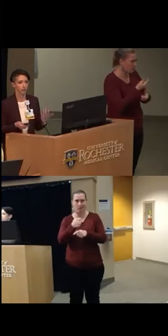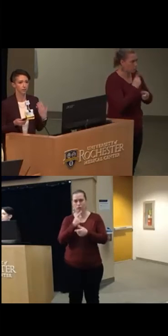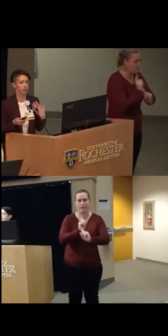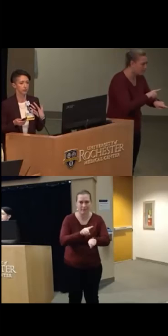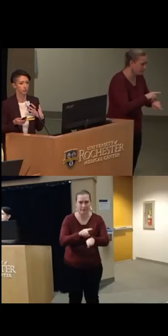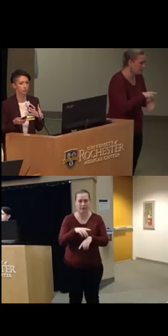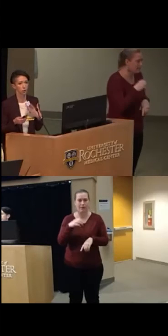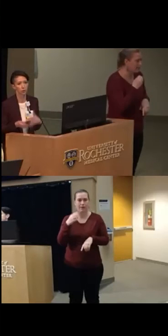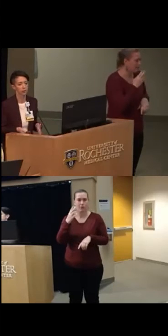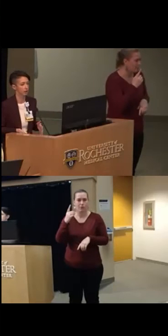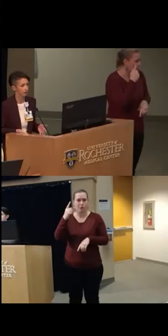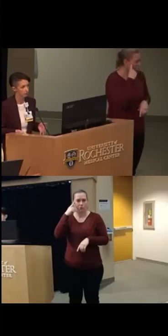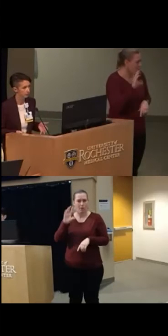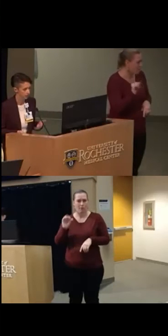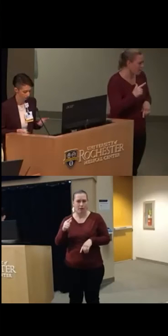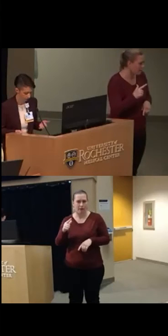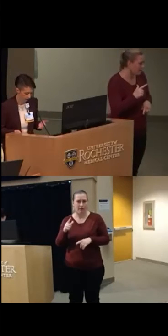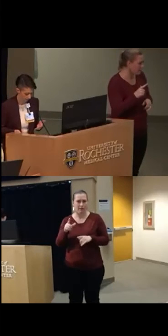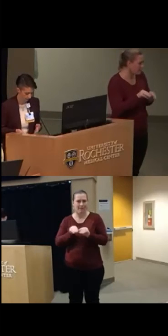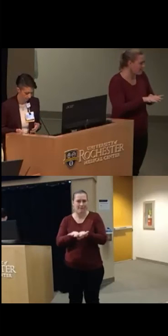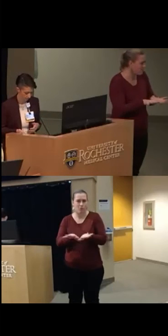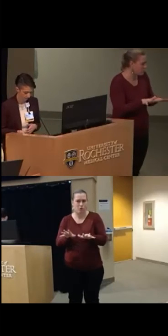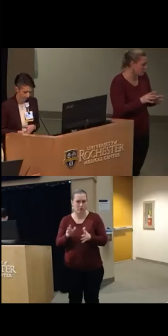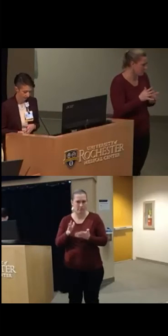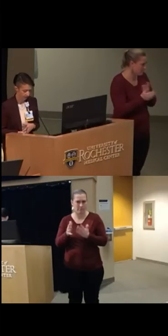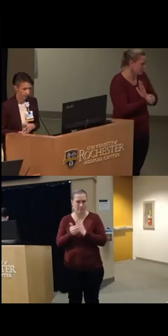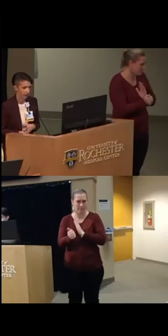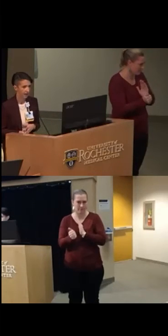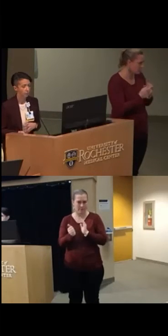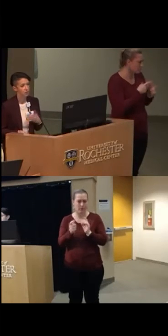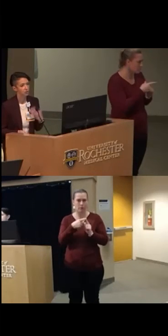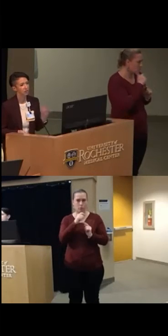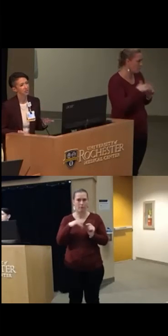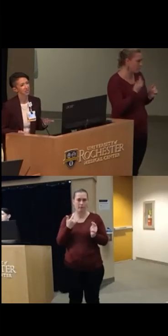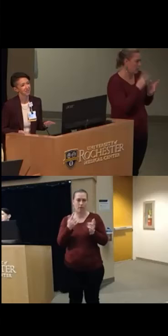without feeling totally engulfed in them or lost in them and how would you know if you're feeling